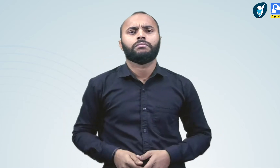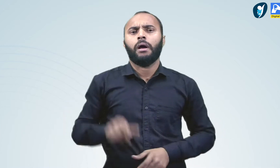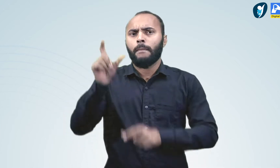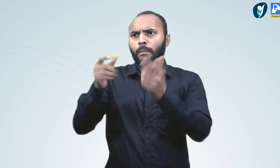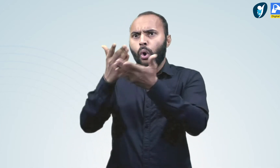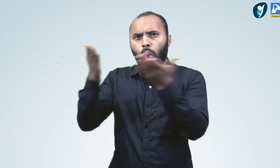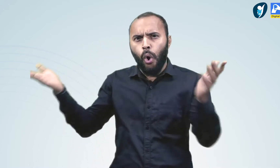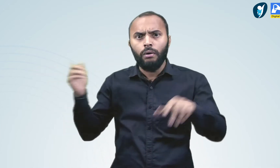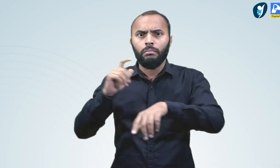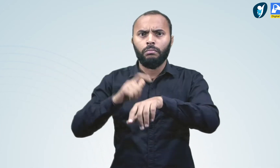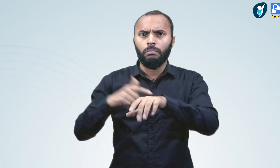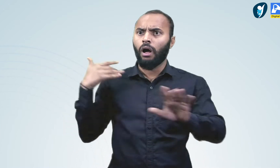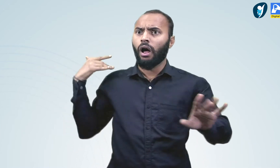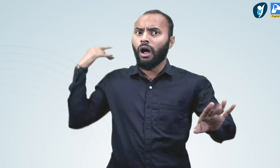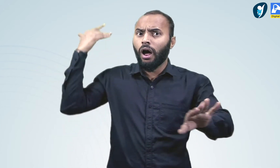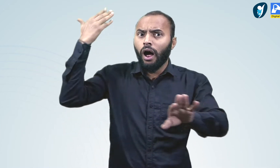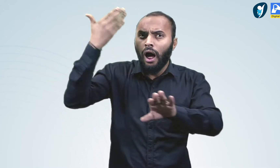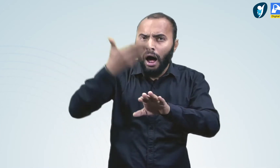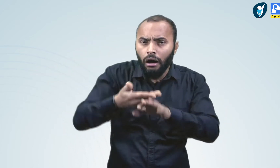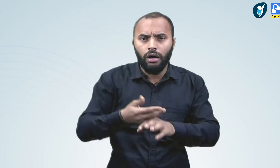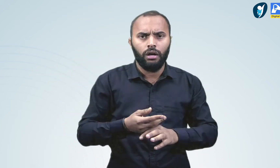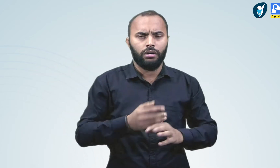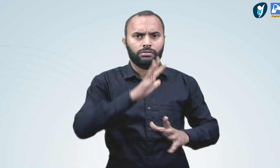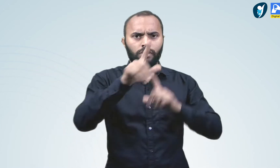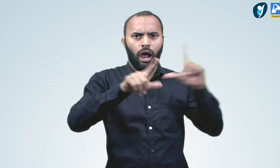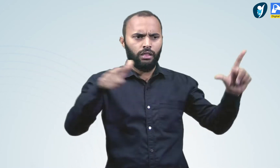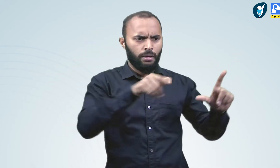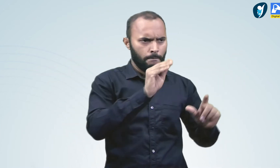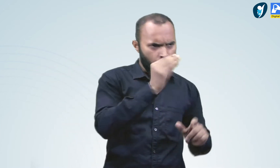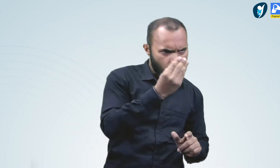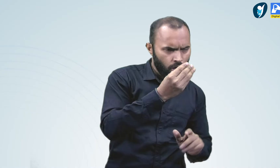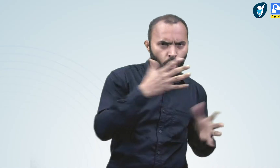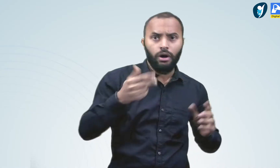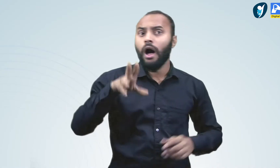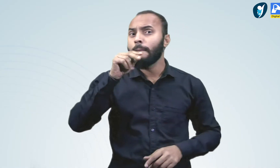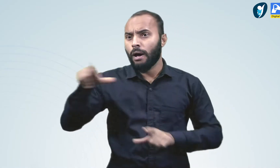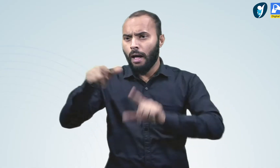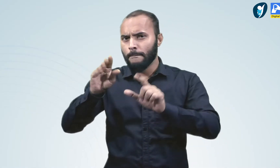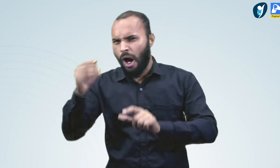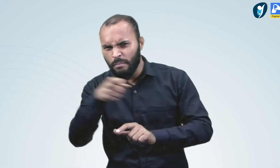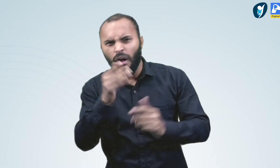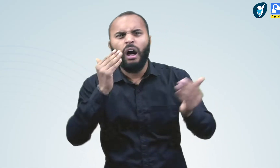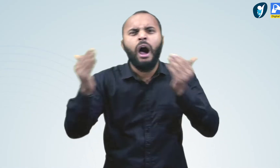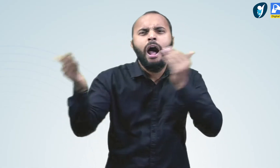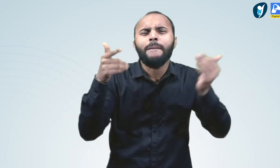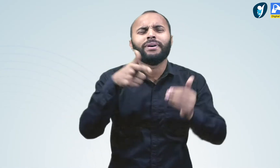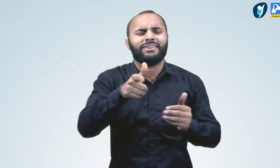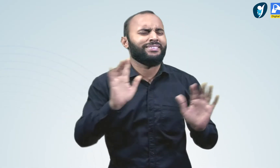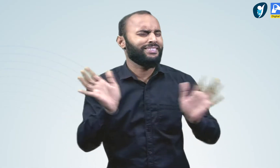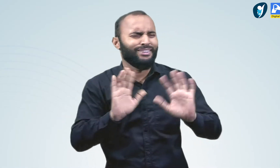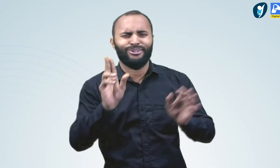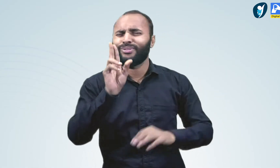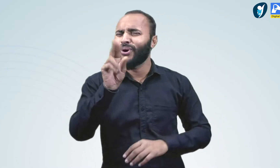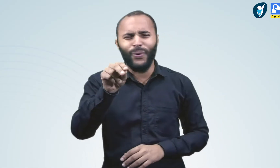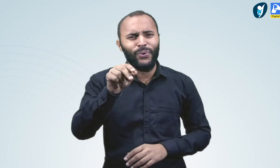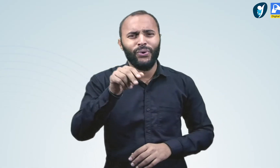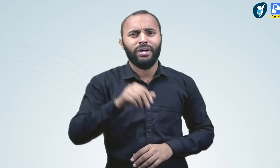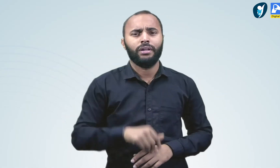For a long time, people have been unsure what is better, sign language or spoken language, but that is not important.